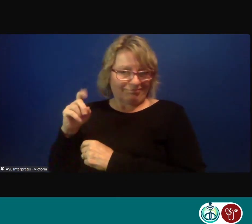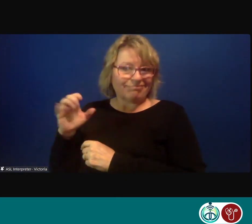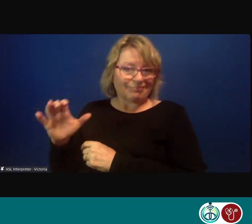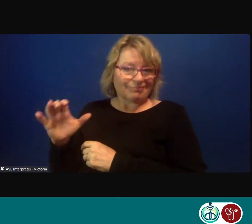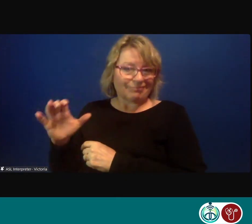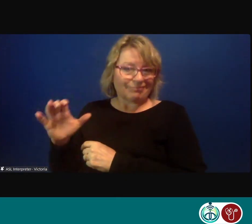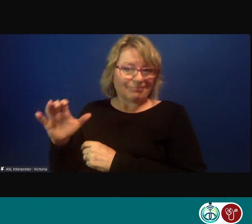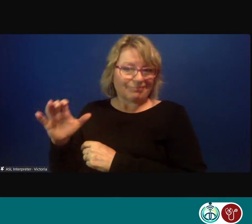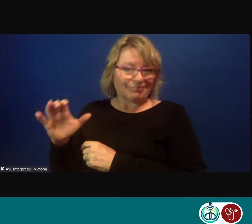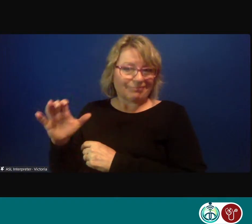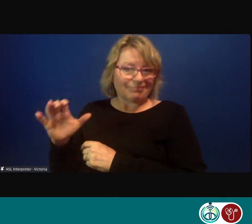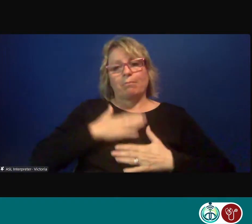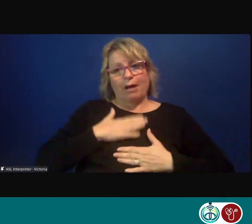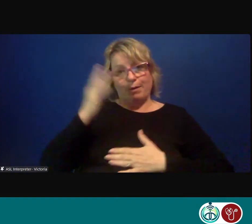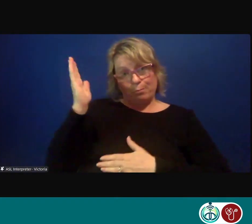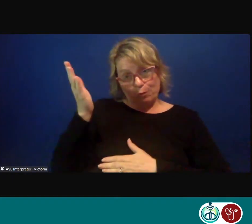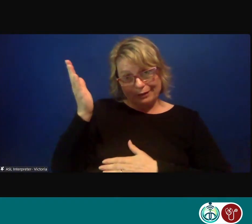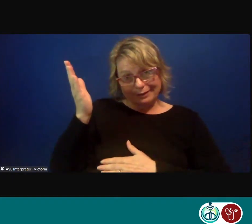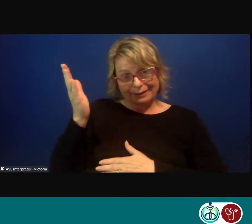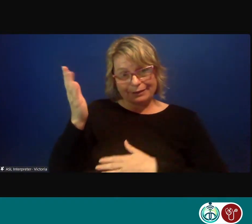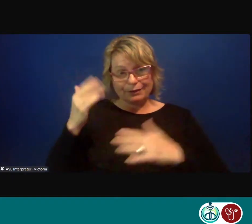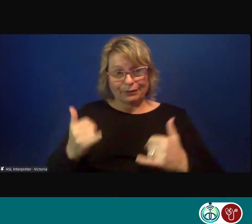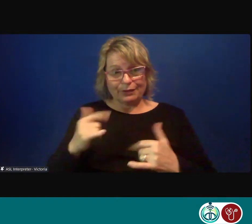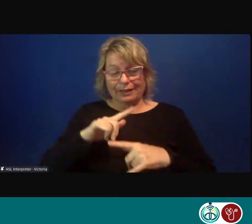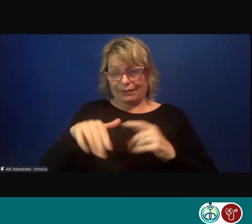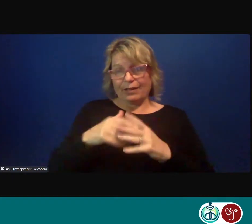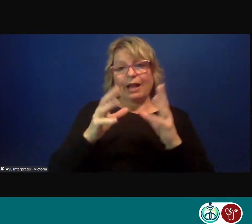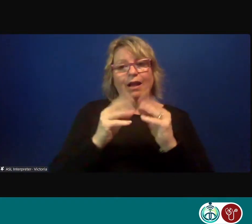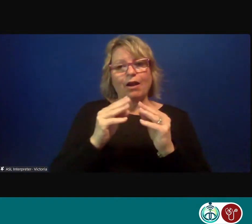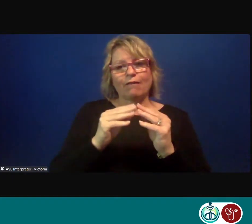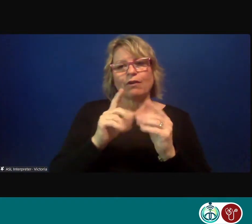And my presentation today, as is this whole conference, is dedicated to his memory and